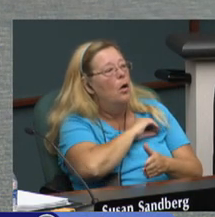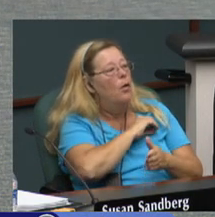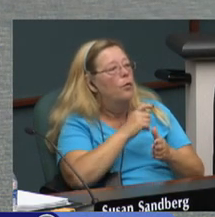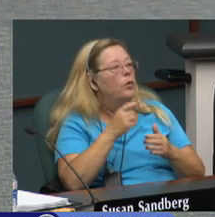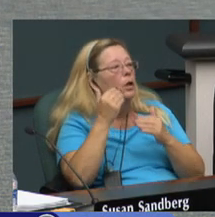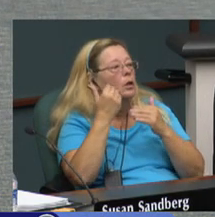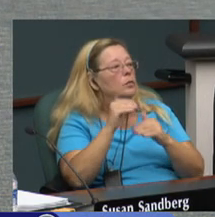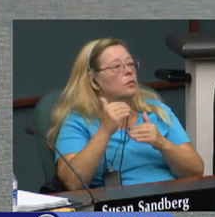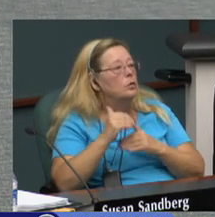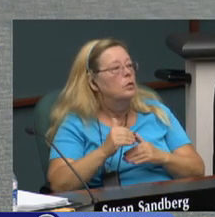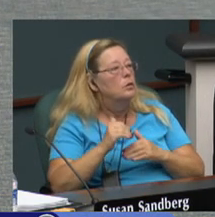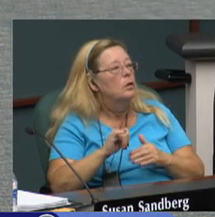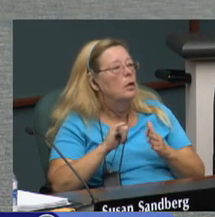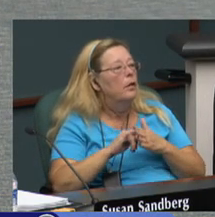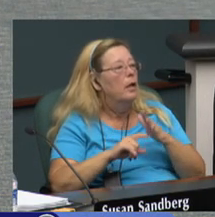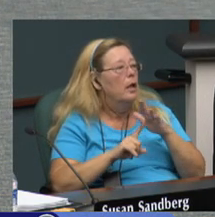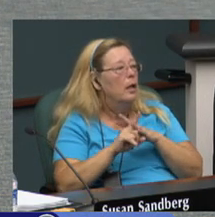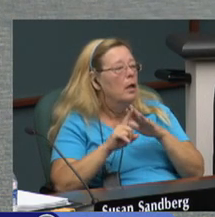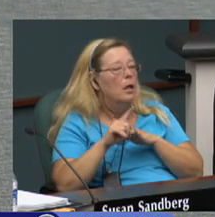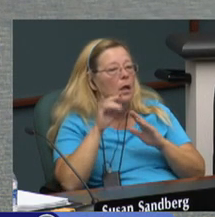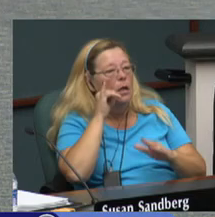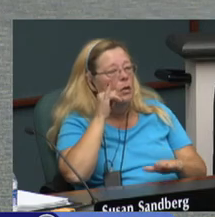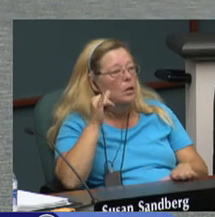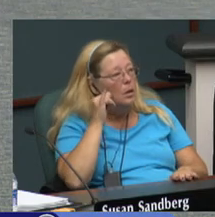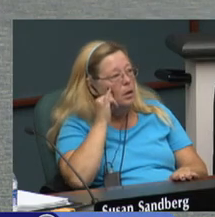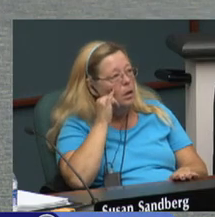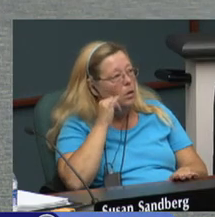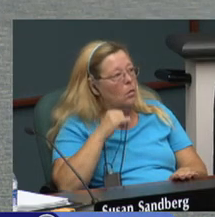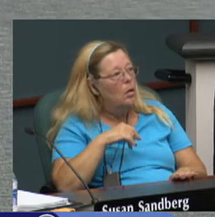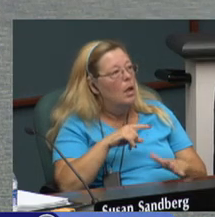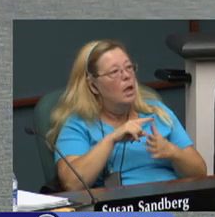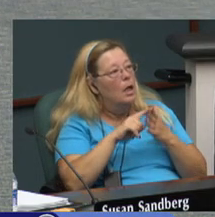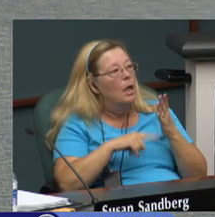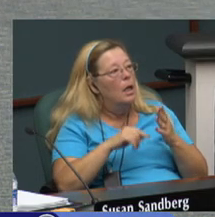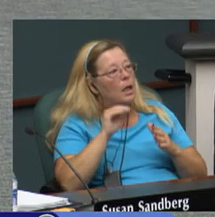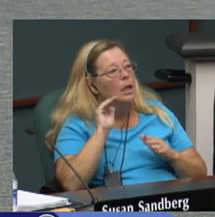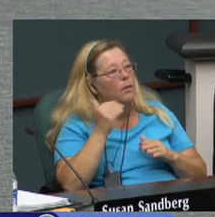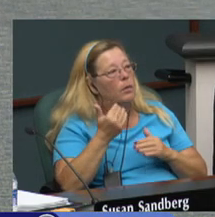that came up I think yesterday as well those tend to be limited but we want to